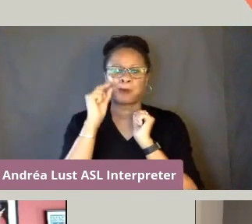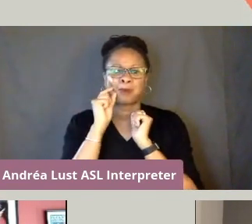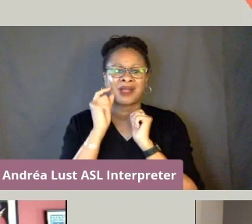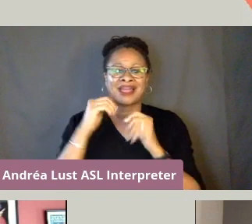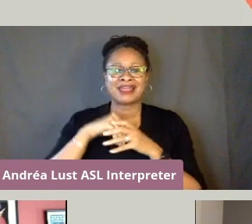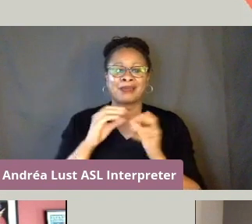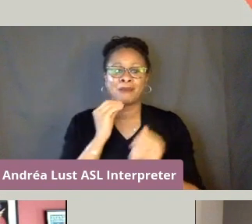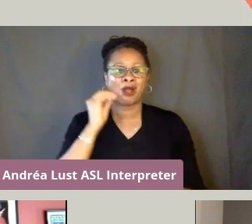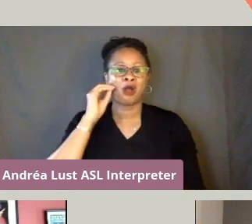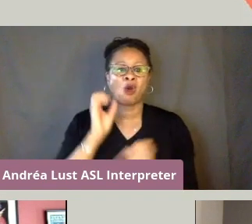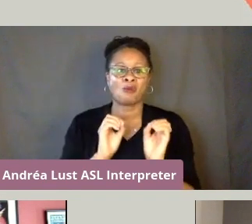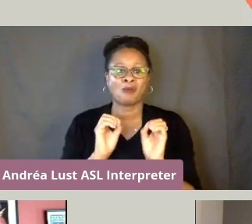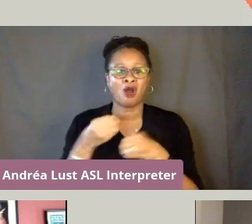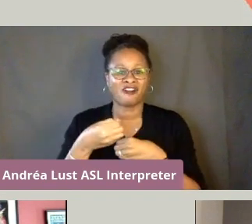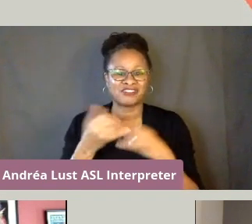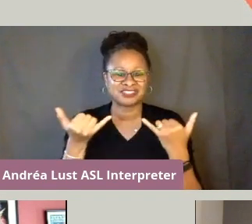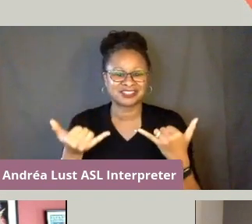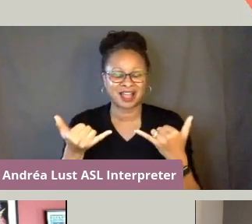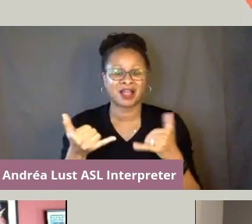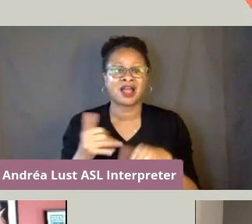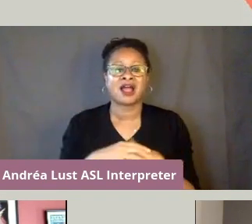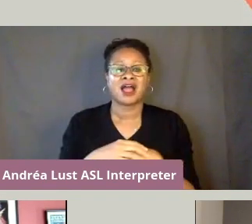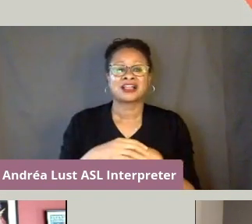There's a red wall behind me with a bunch of different music